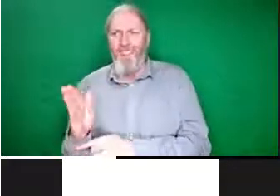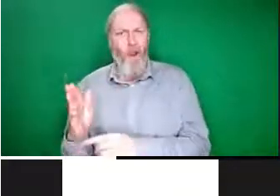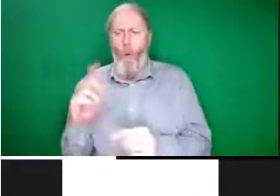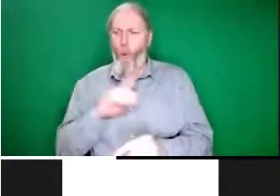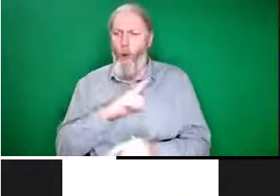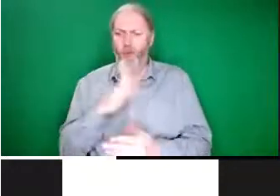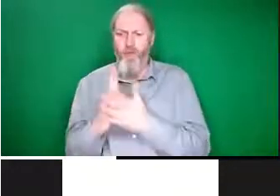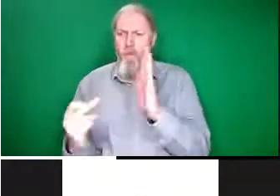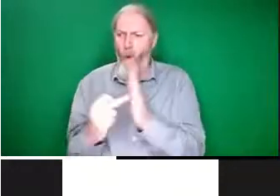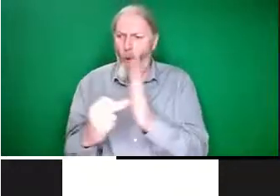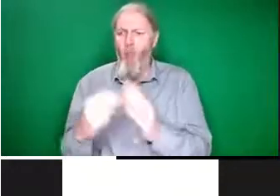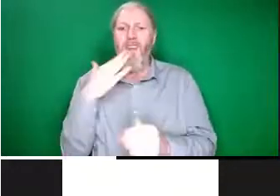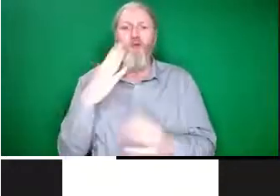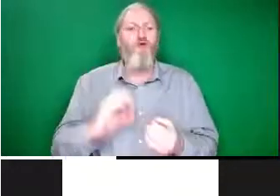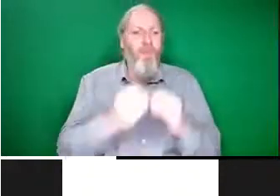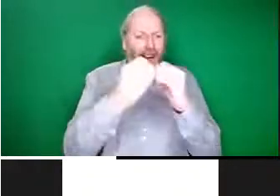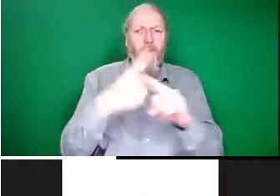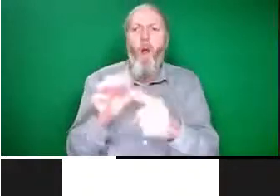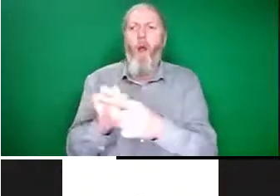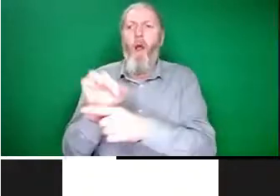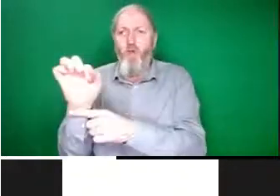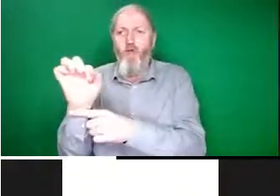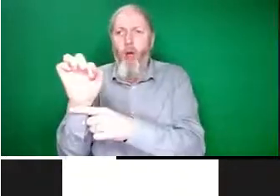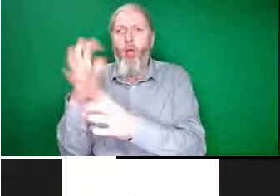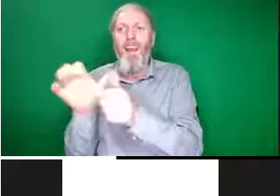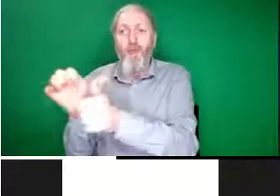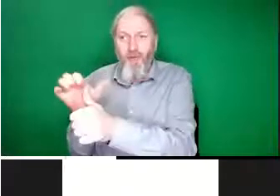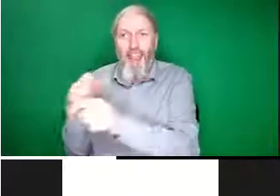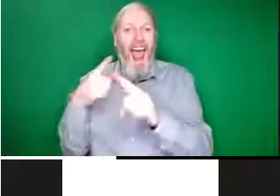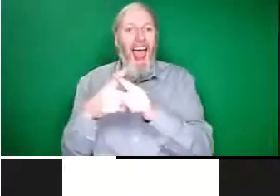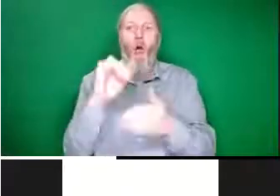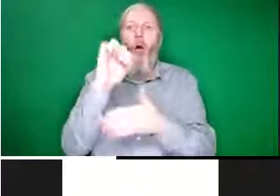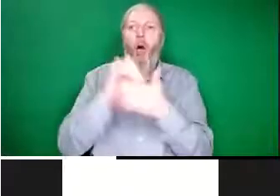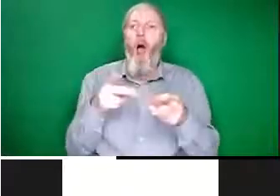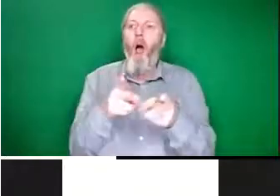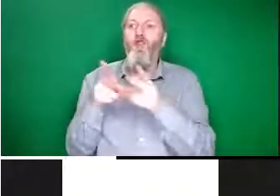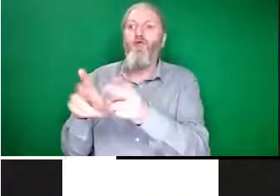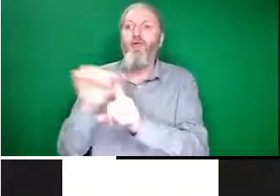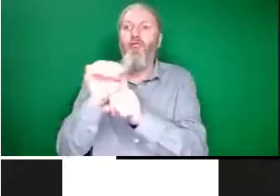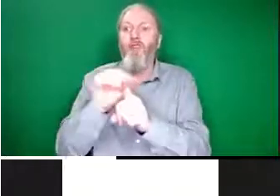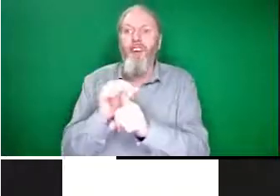We think it is accessible and will be useful to you. The first section is a call for action. This really is